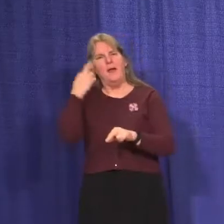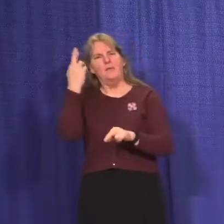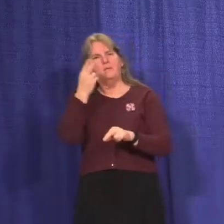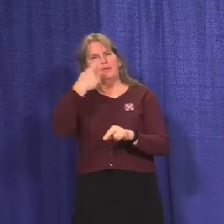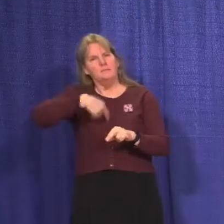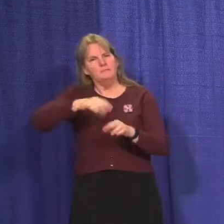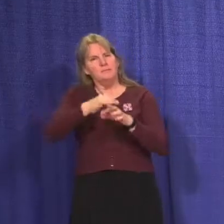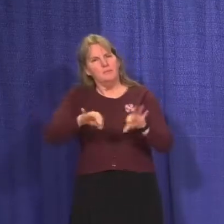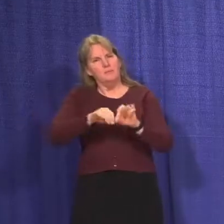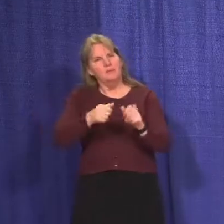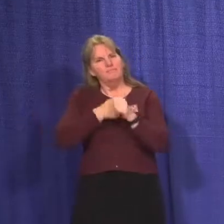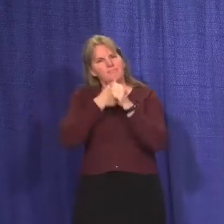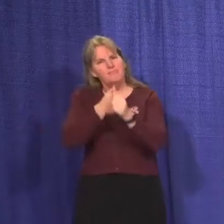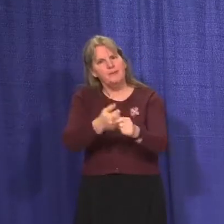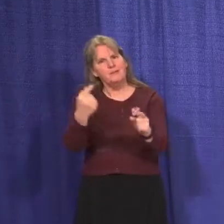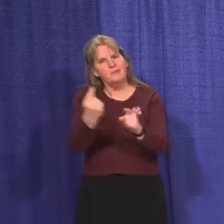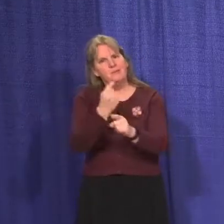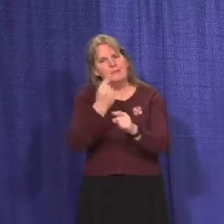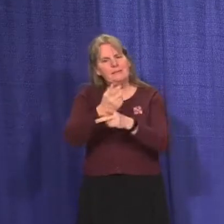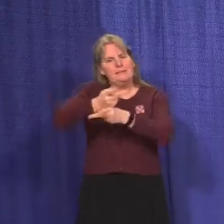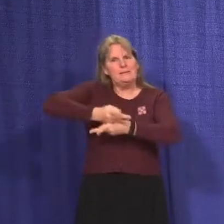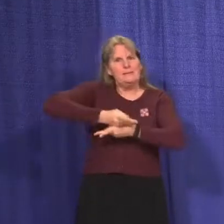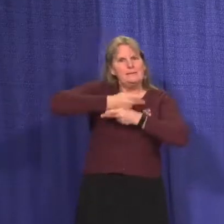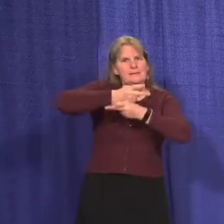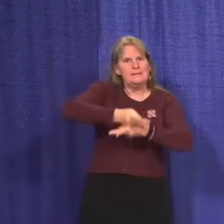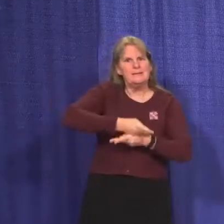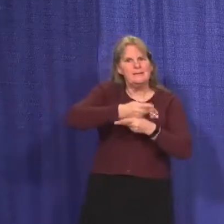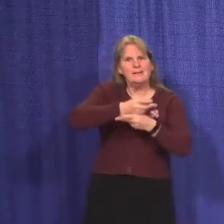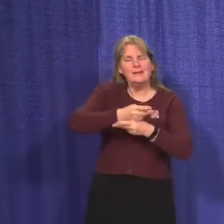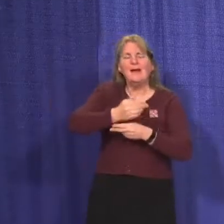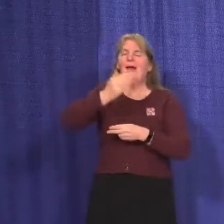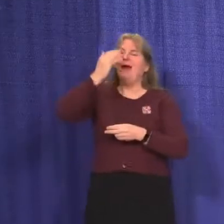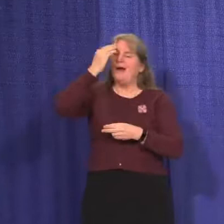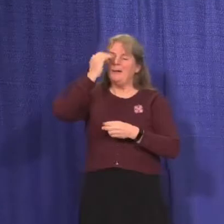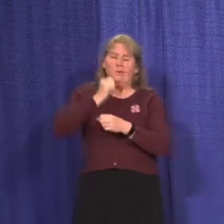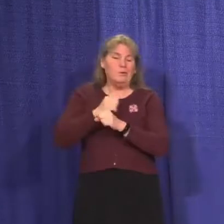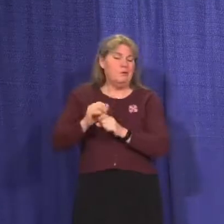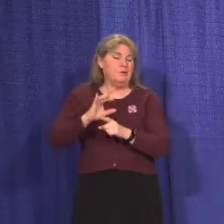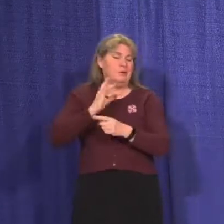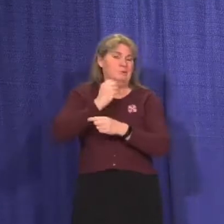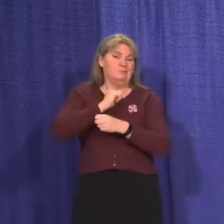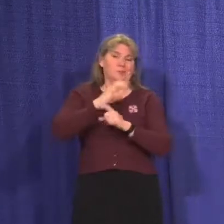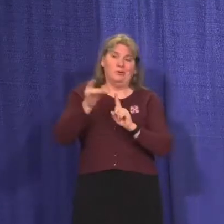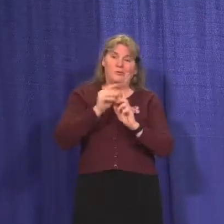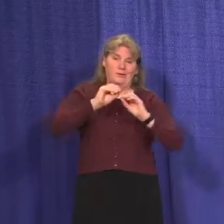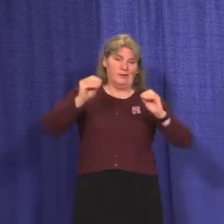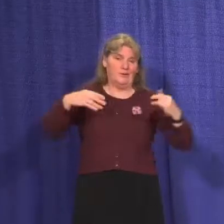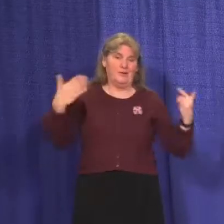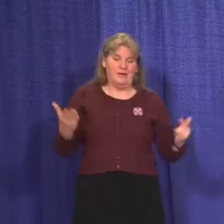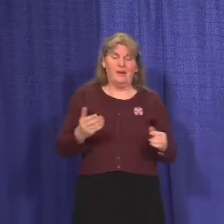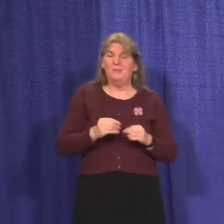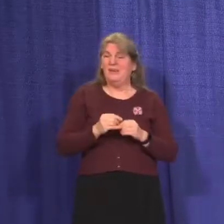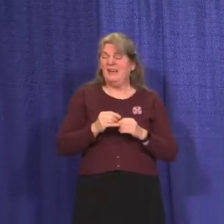While there are no active cases of COVID here there are many within range. We must continue to act as if